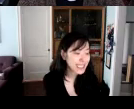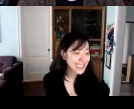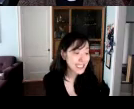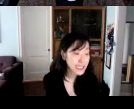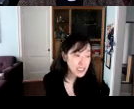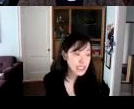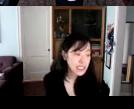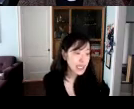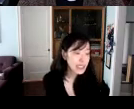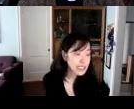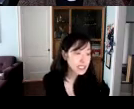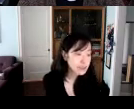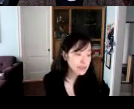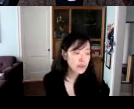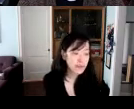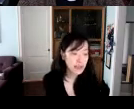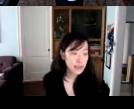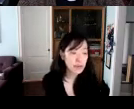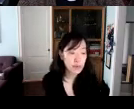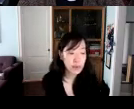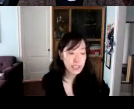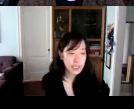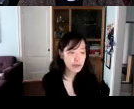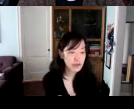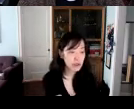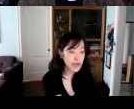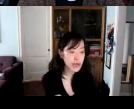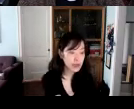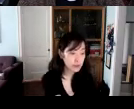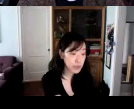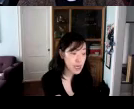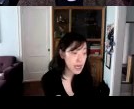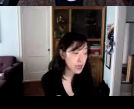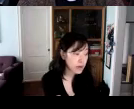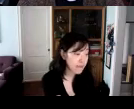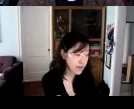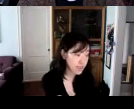a contingency that needs to be fulfilled before we send you the grant agreement and grant funds.